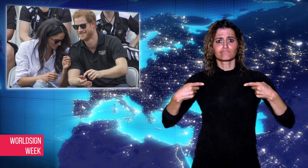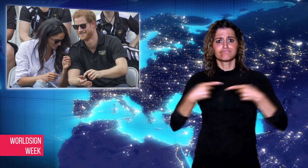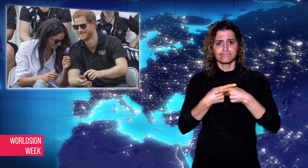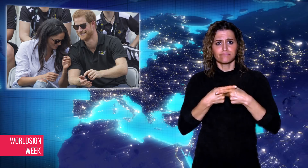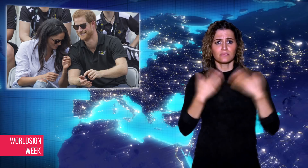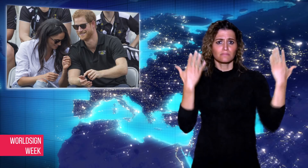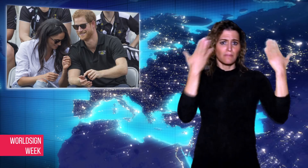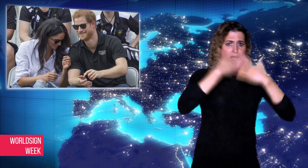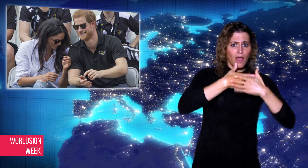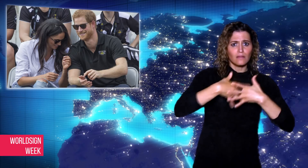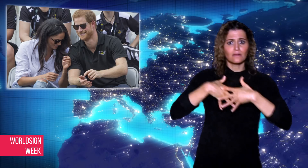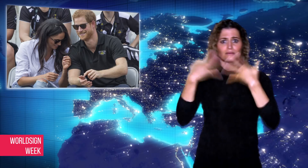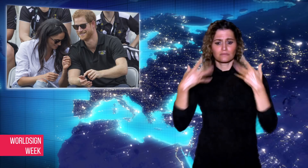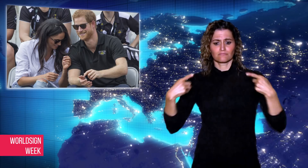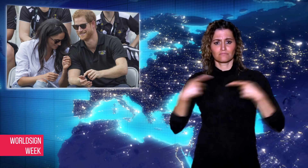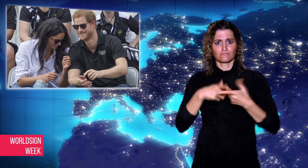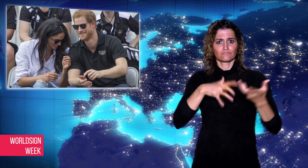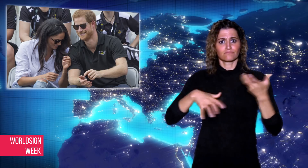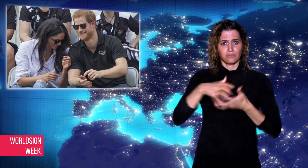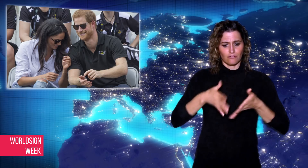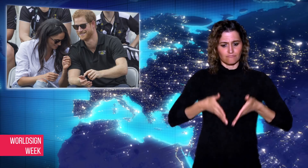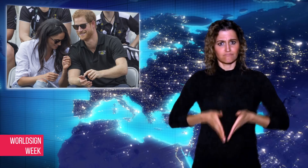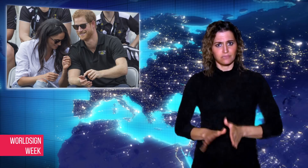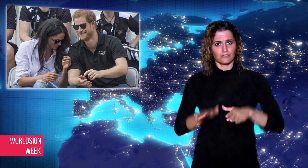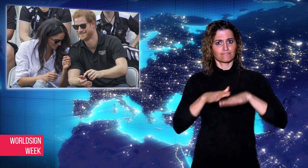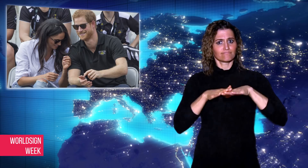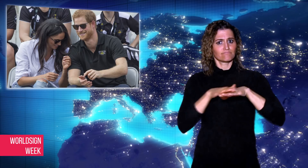who is biracial and previously